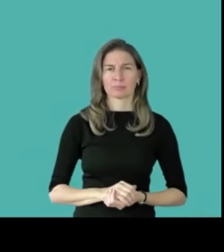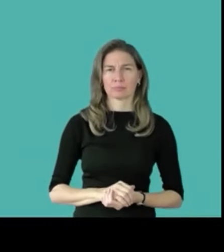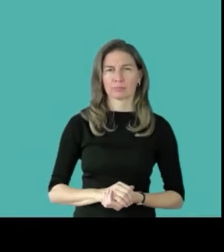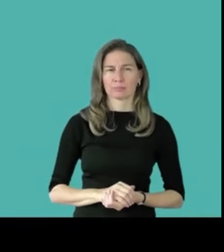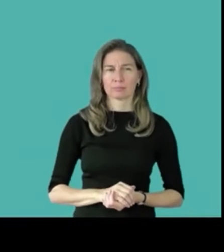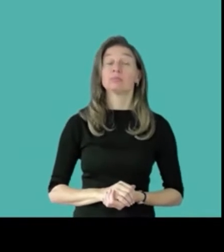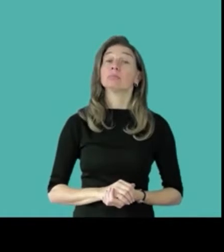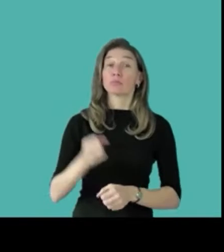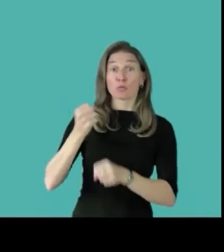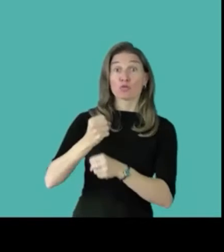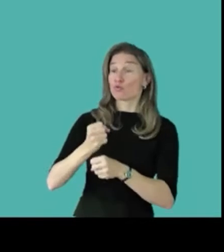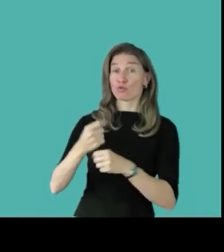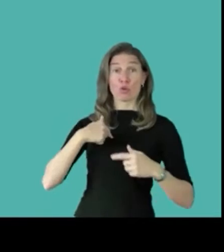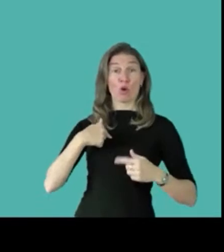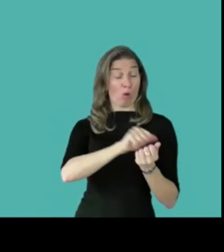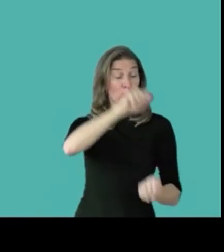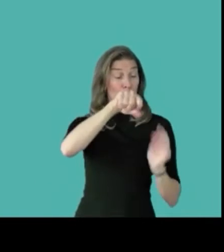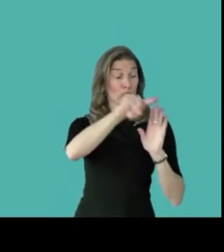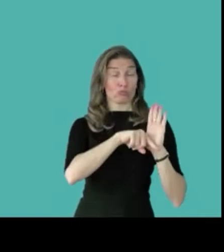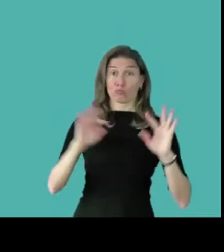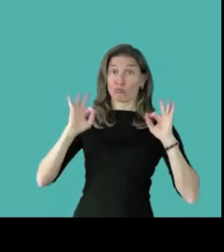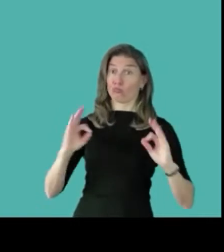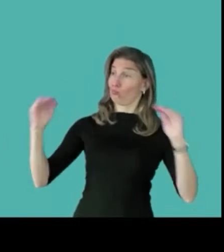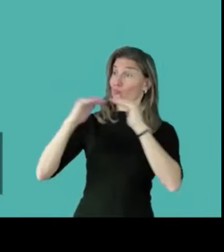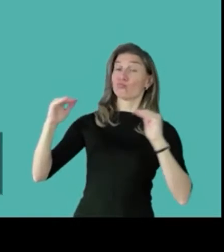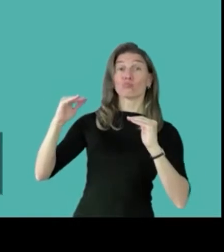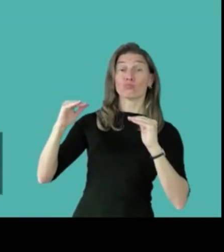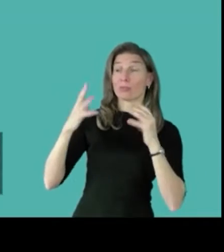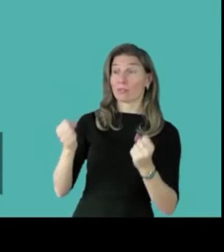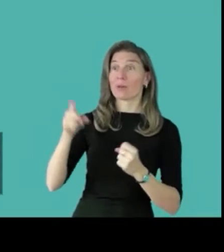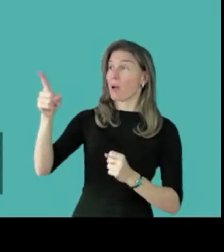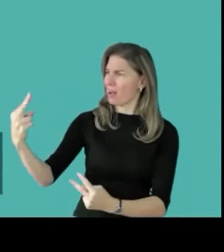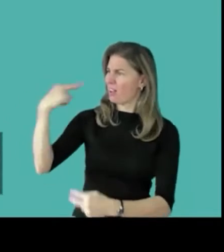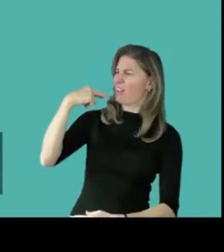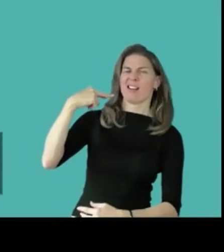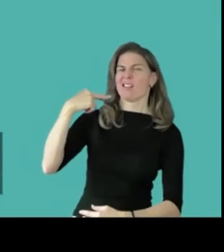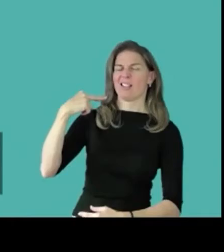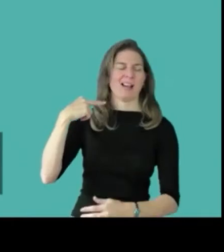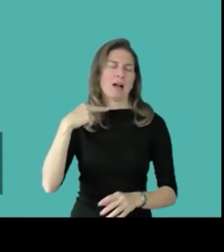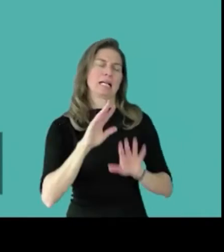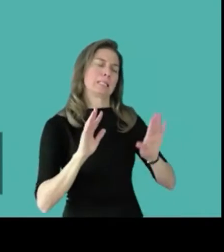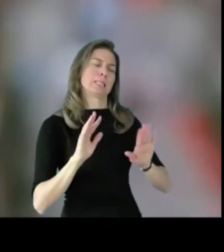Even though I am eligible for the job, when they saw me I am no longer eligible because I am disabled.